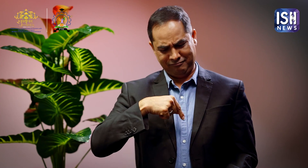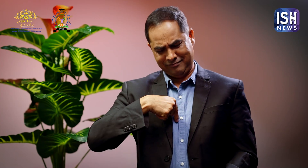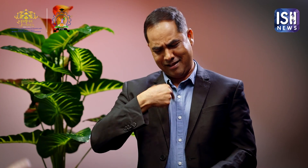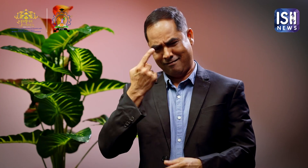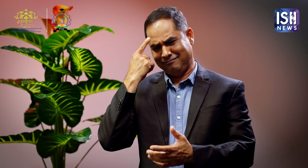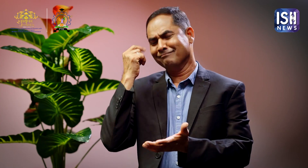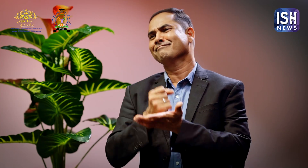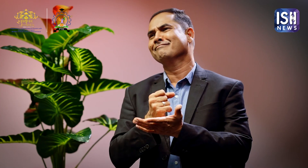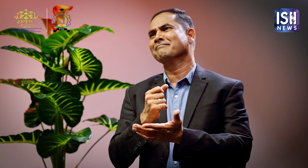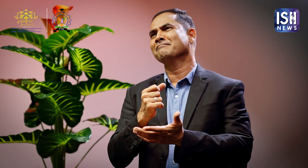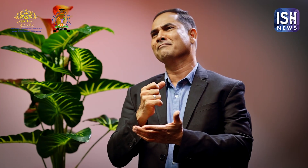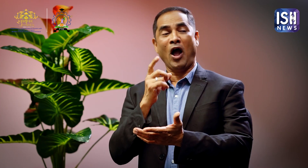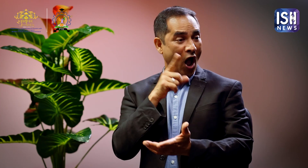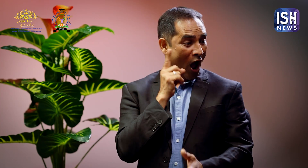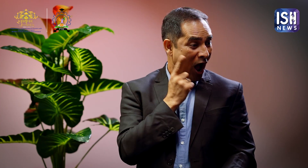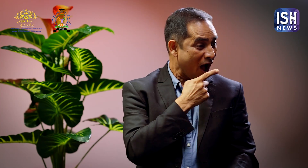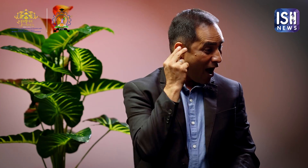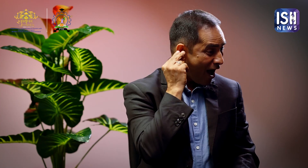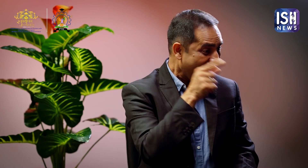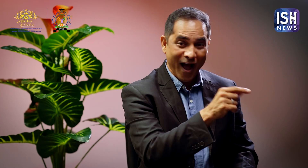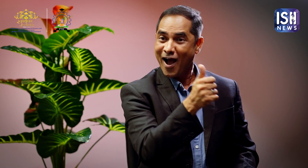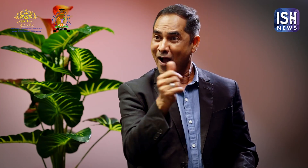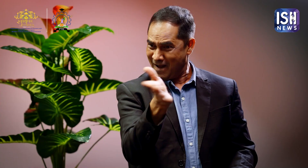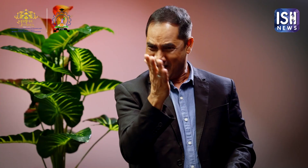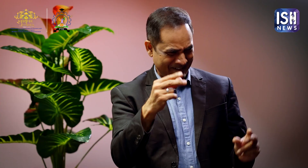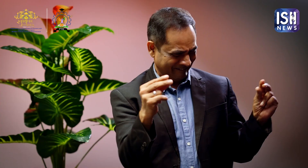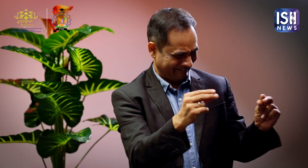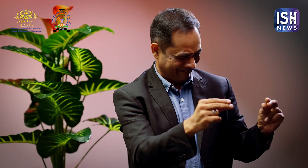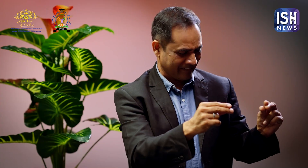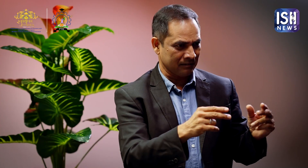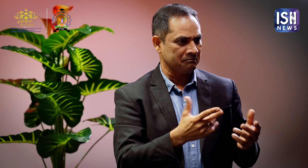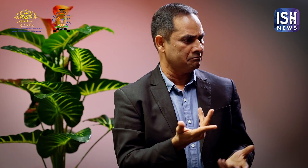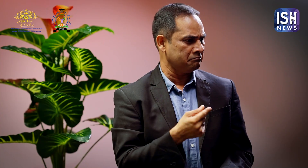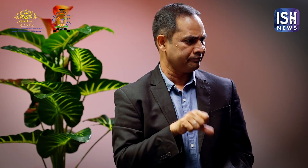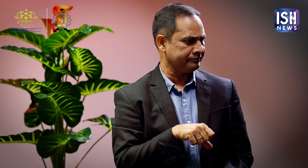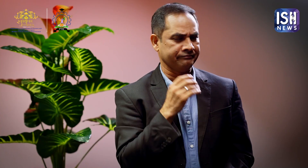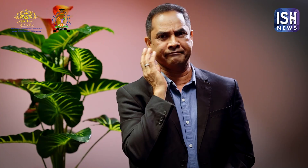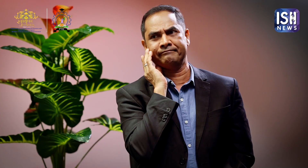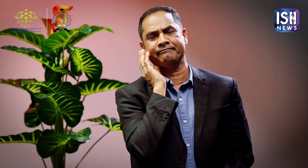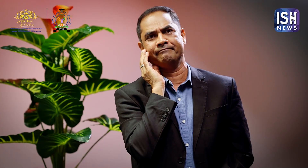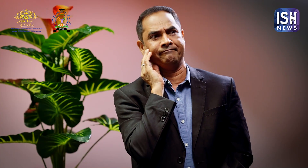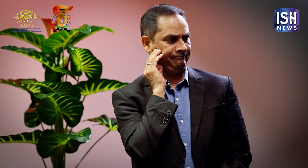Instead, they’ve made decisions on their own. For instance, they encouraged Deaf children to wear hearing aids, only to realize later they weren’t helpful.